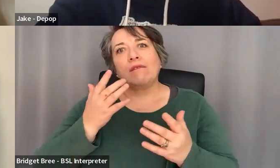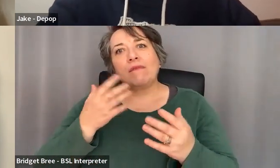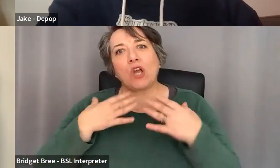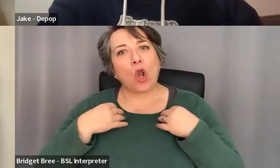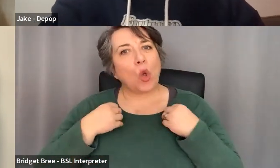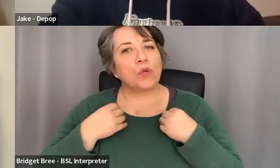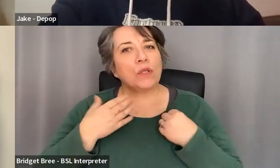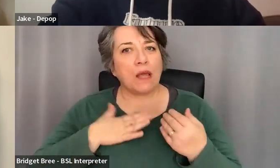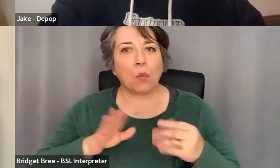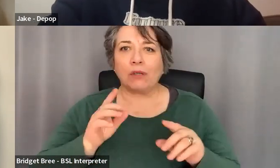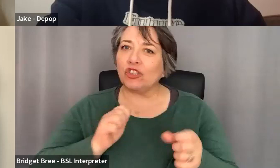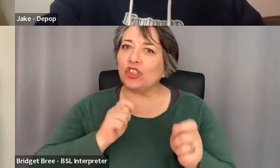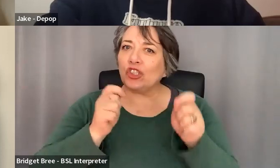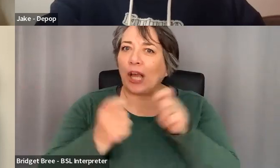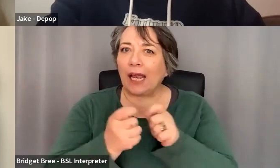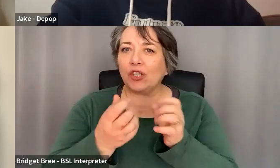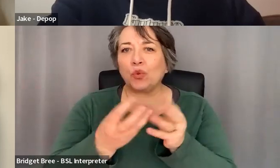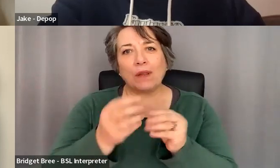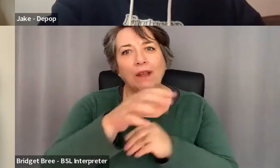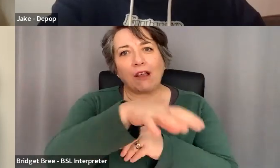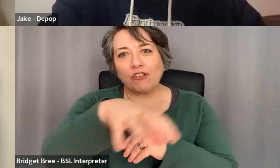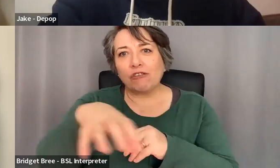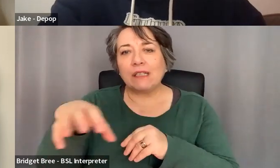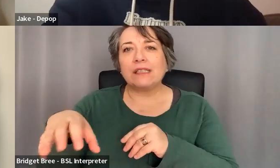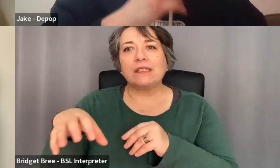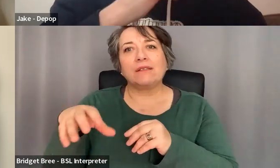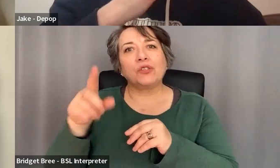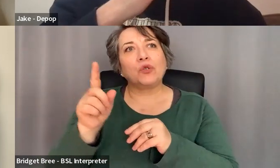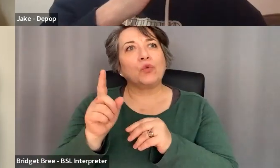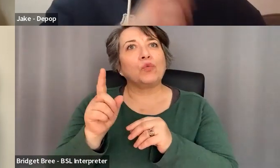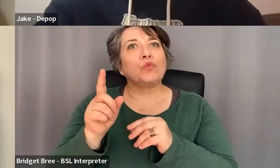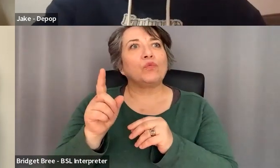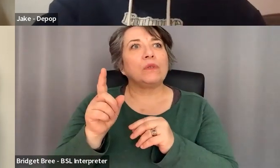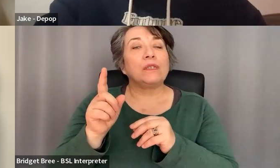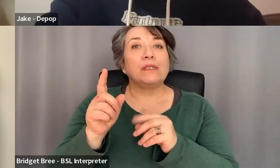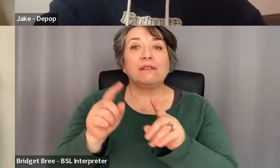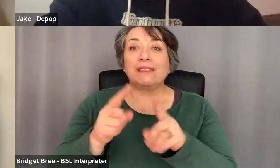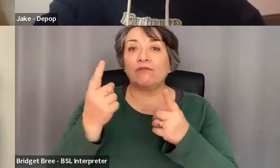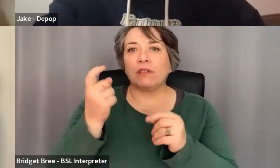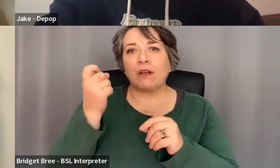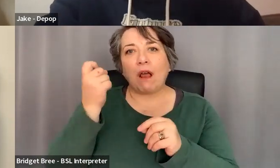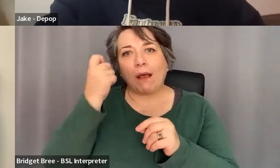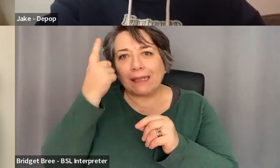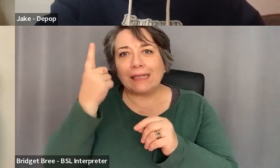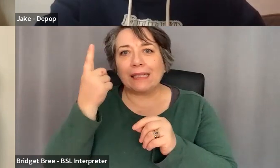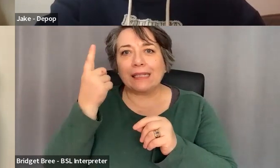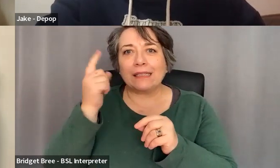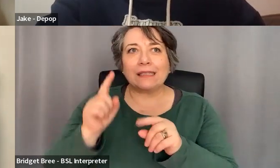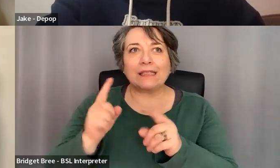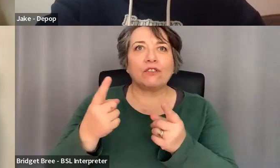areas change or is different across countries, so I suppose having people with different ideas and viewpoints helps cater as many markets as possible. So I suppose, having people with, I did different ideas and different viewpoints really helps